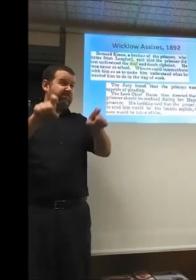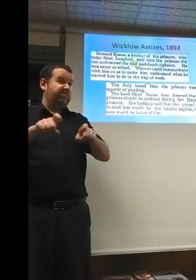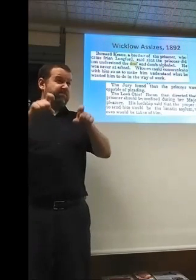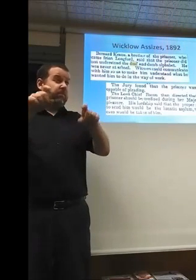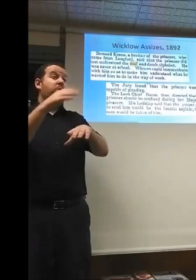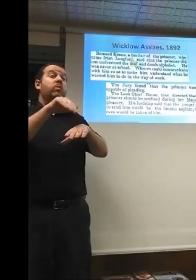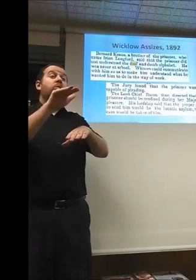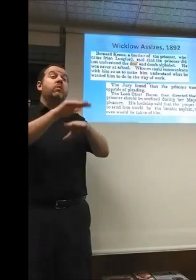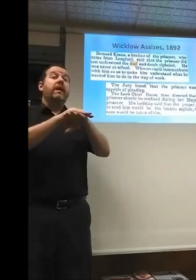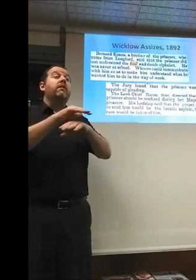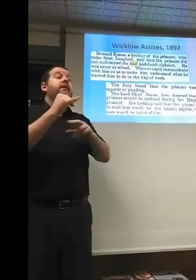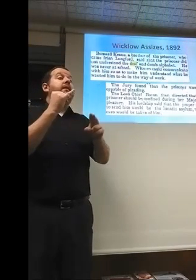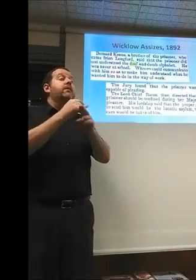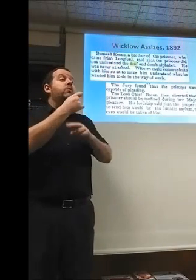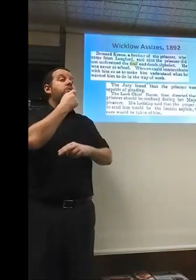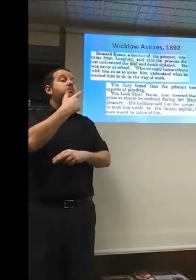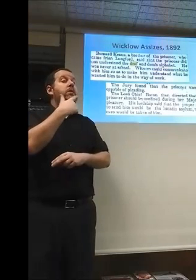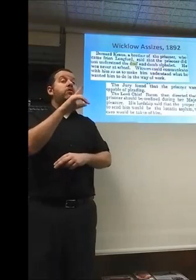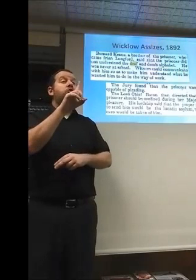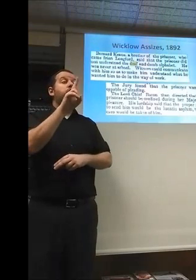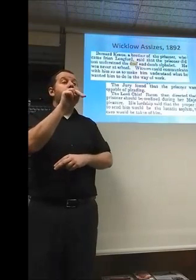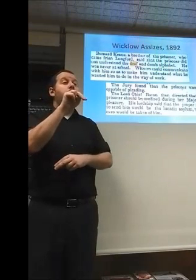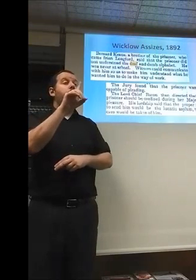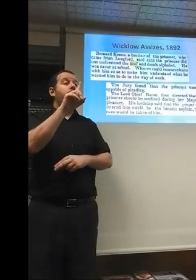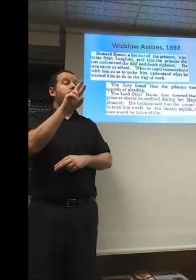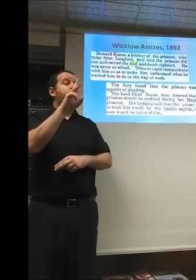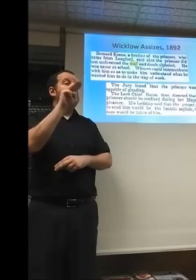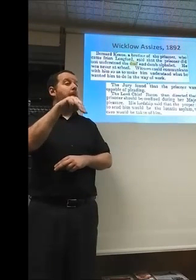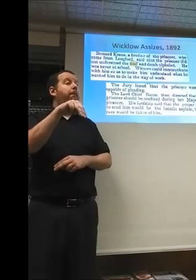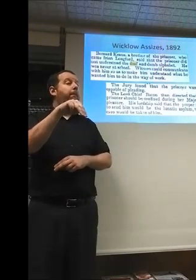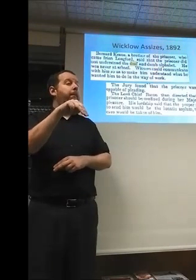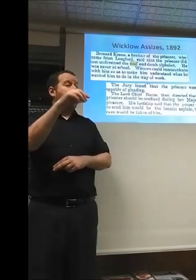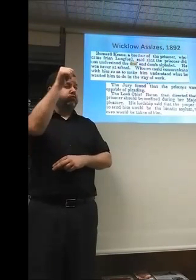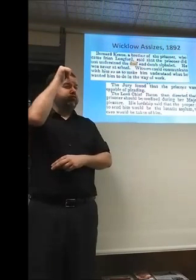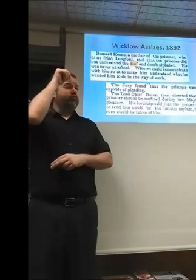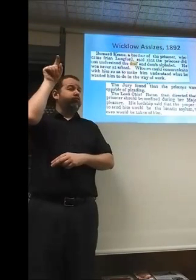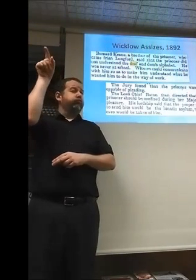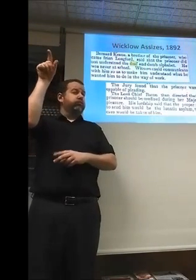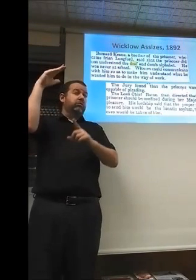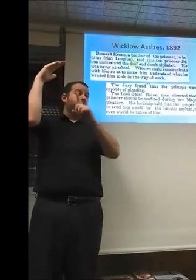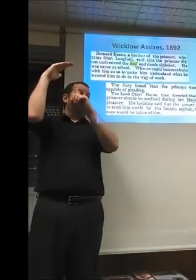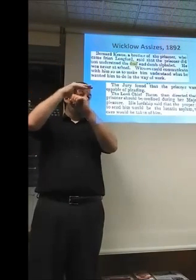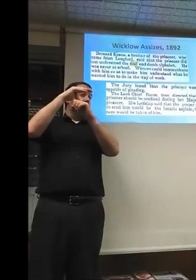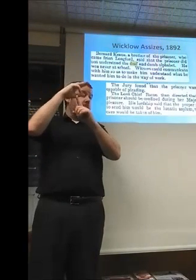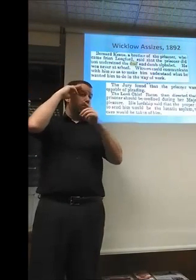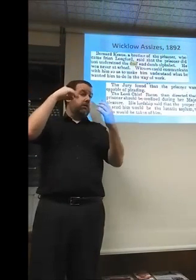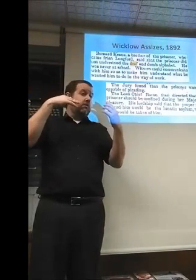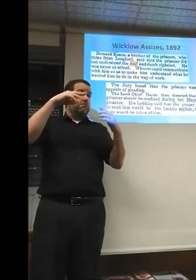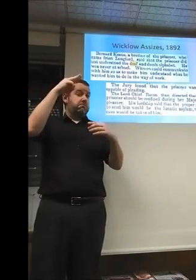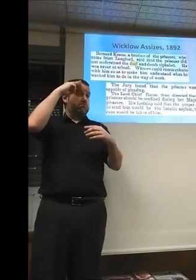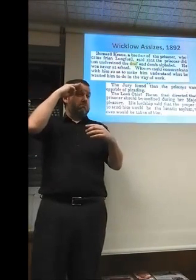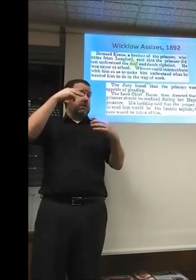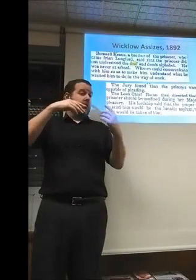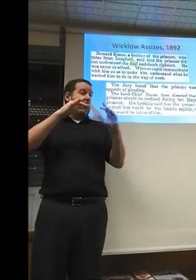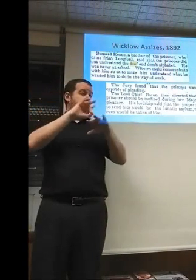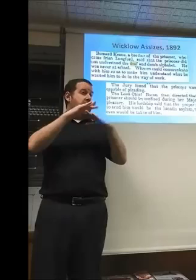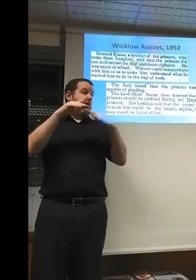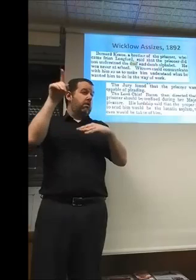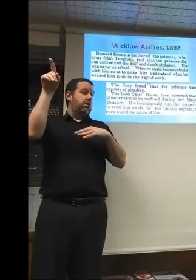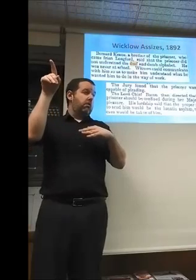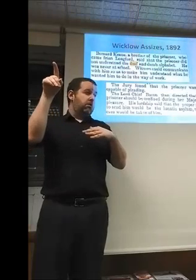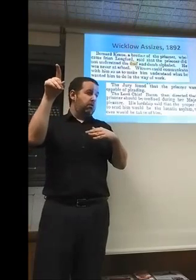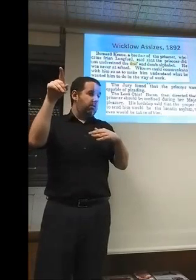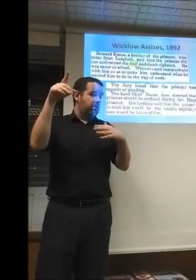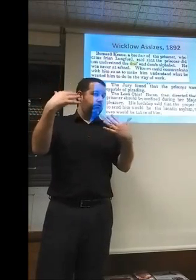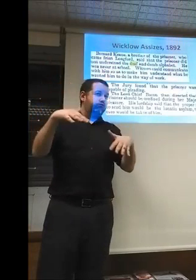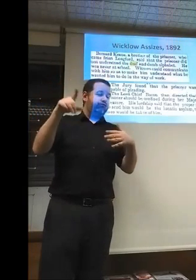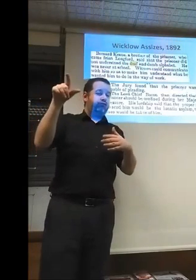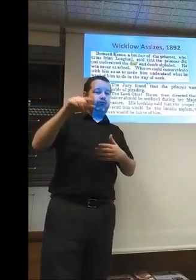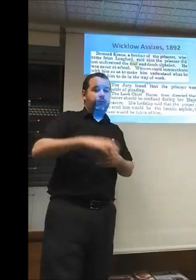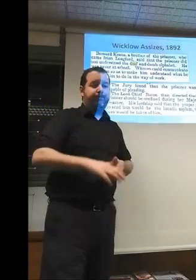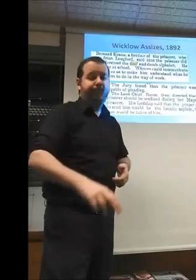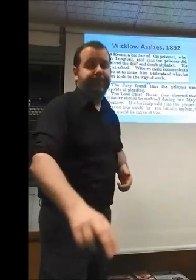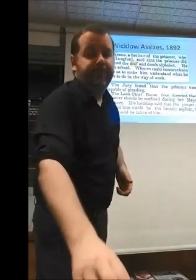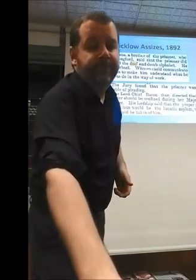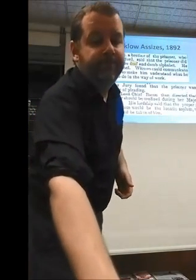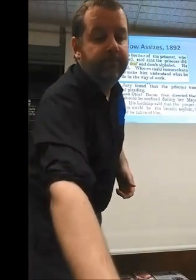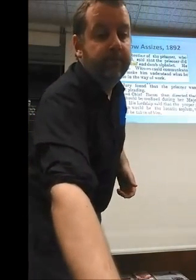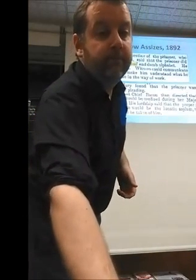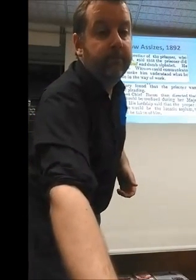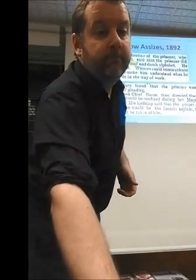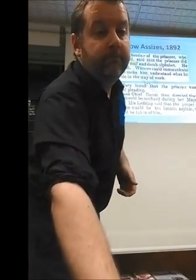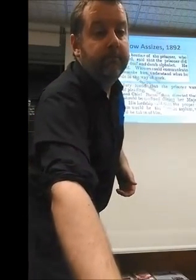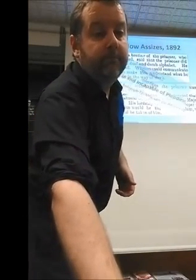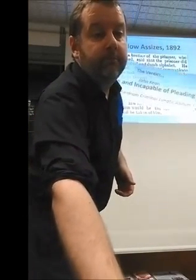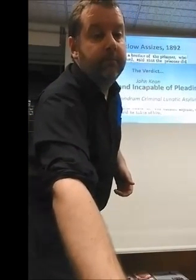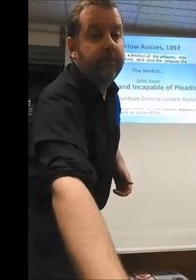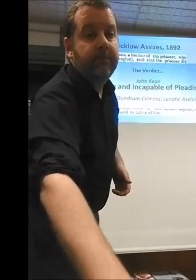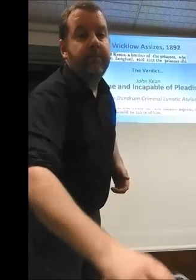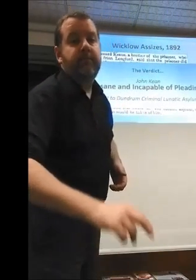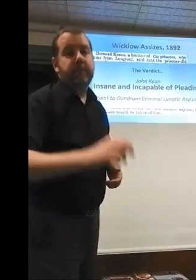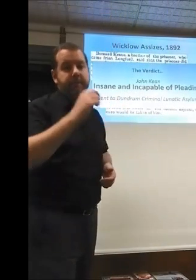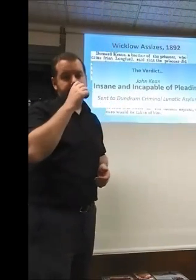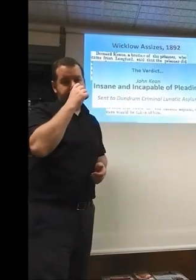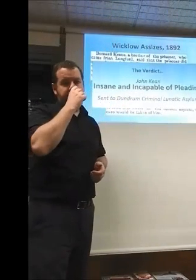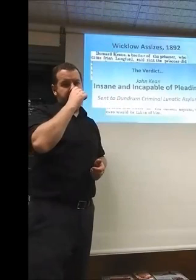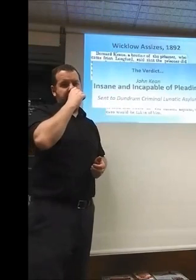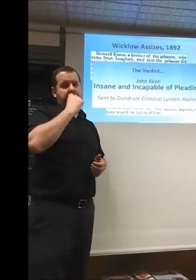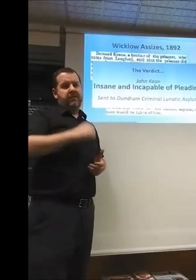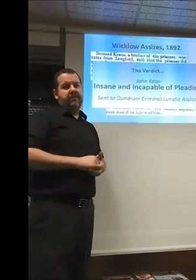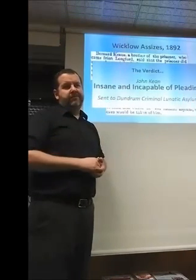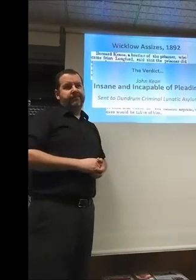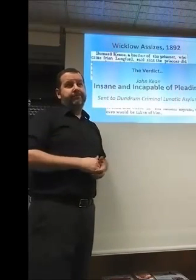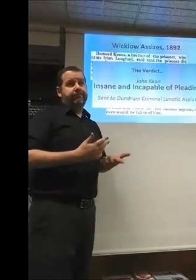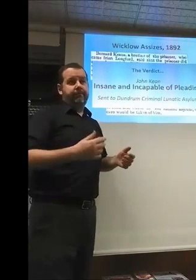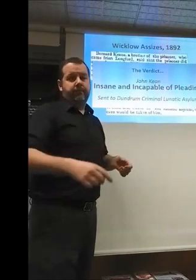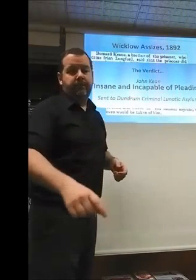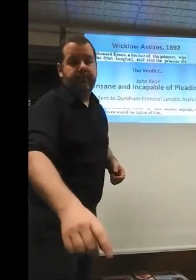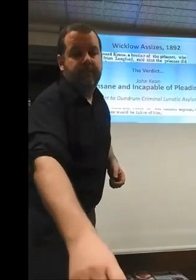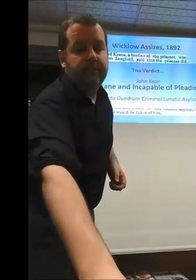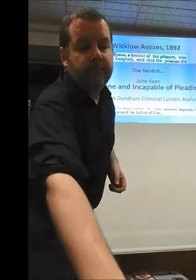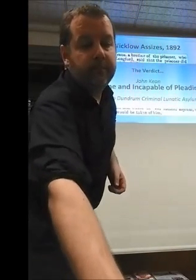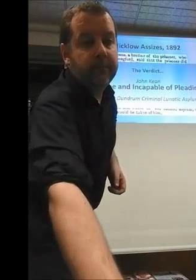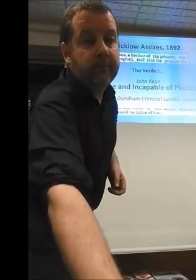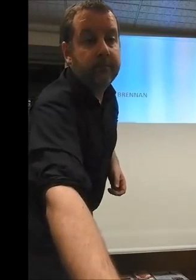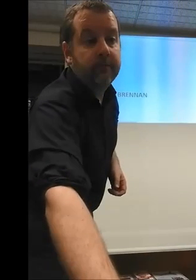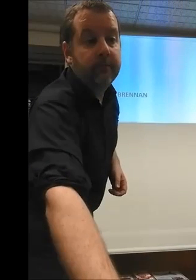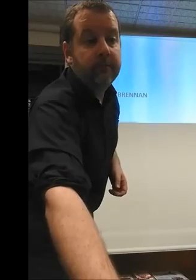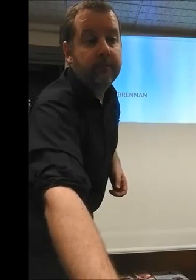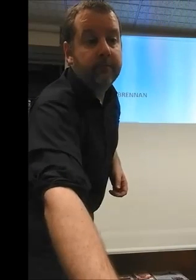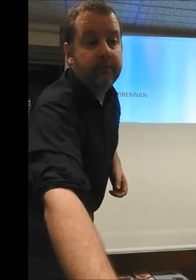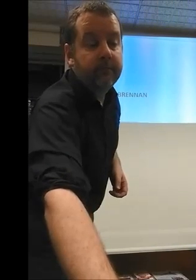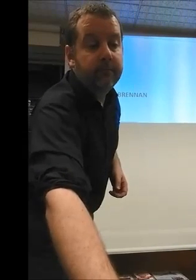actually assaulted so the hearing person was brought to court so Patrick was trying to